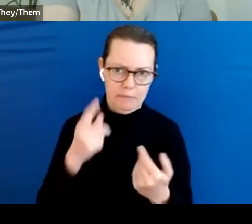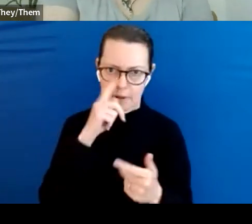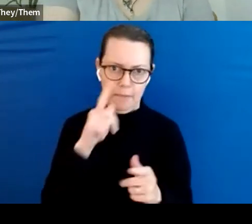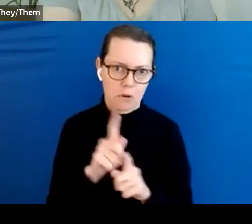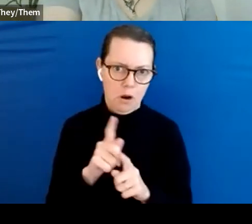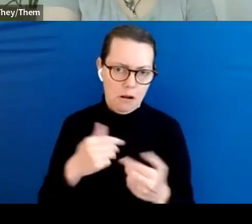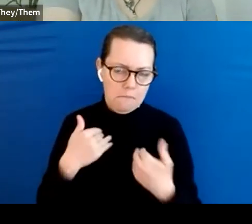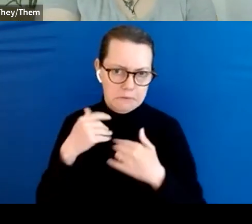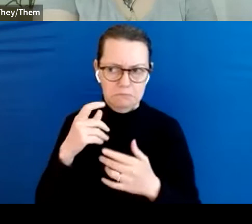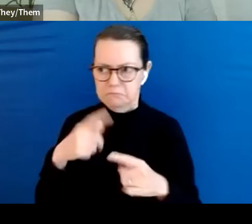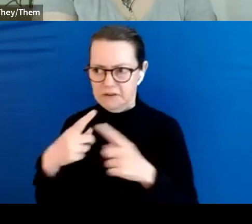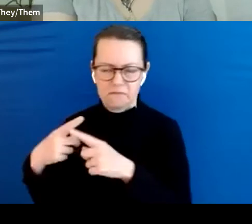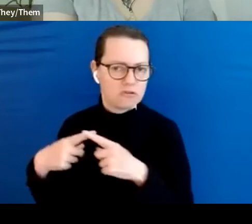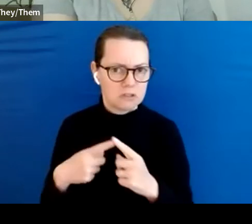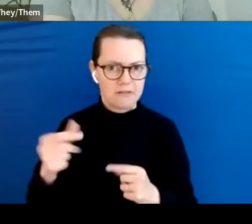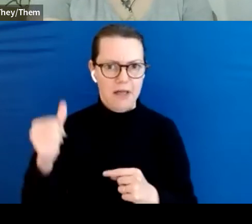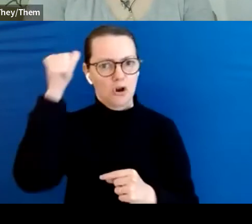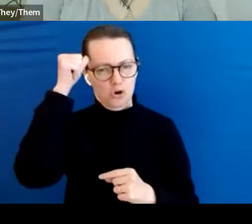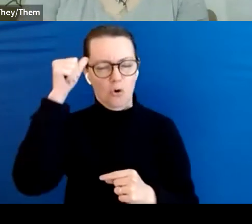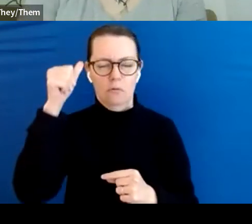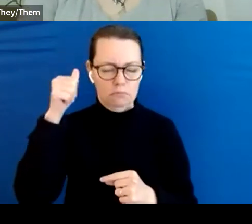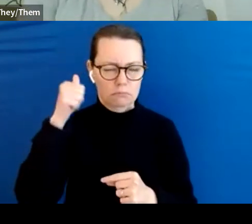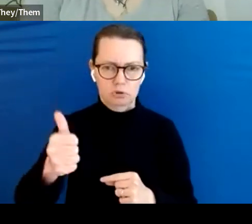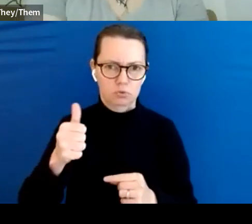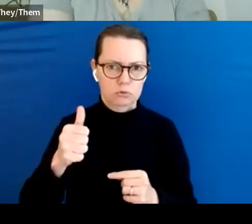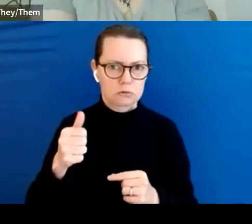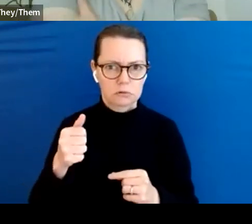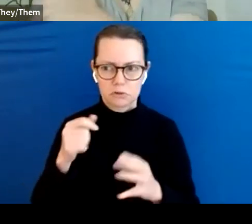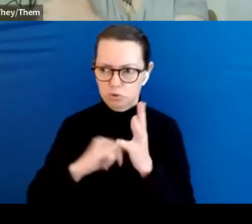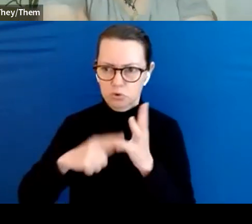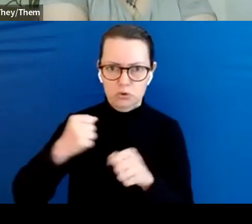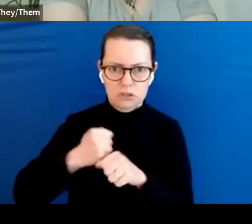and they always know what to do.